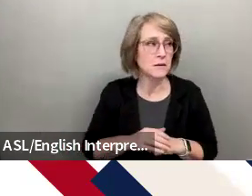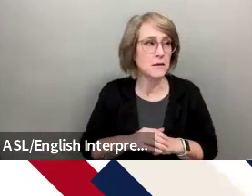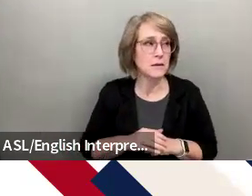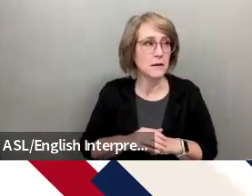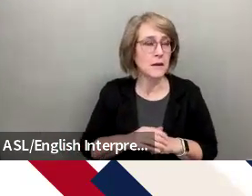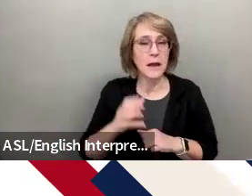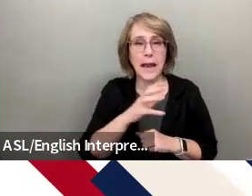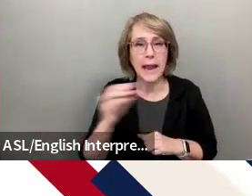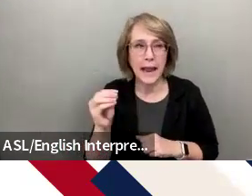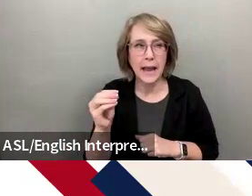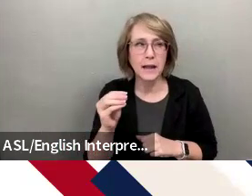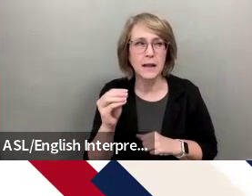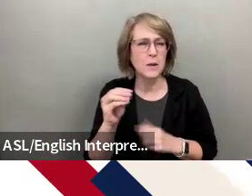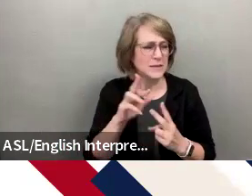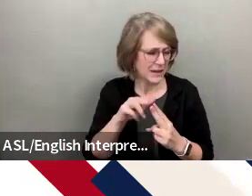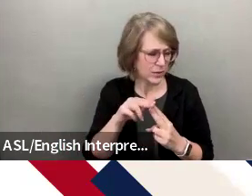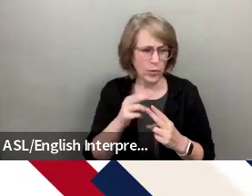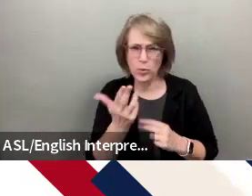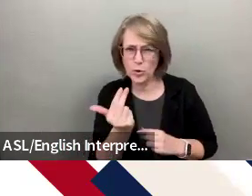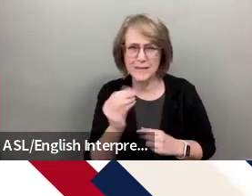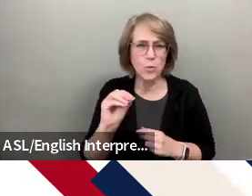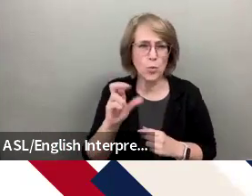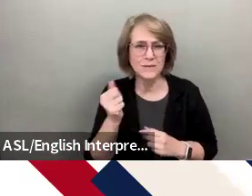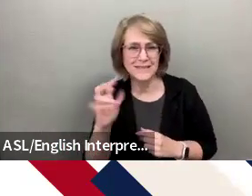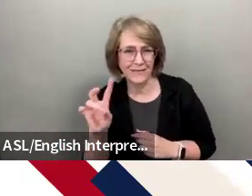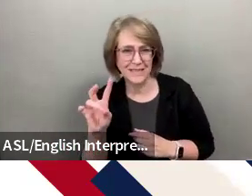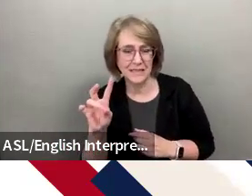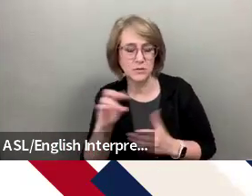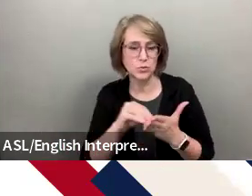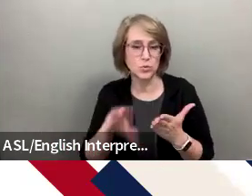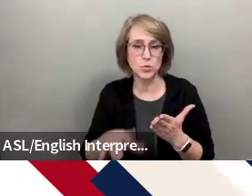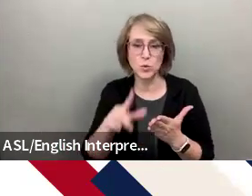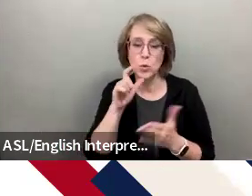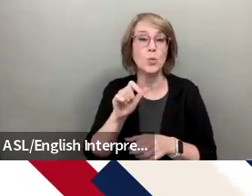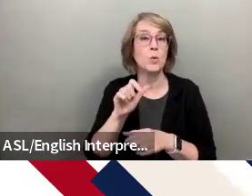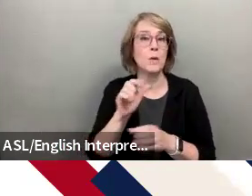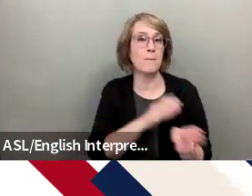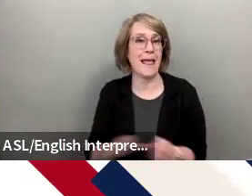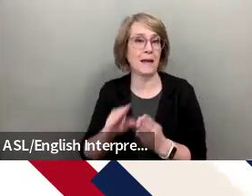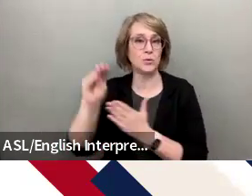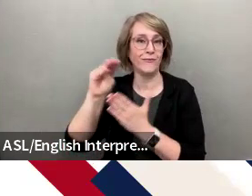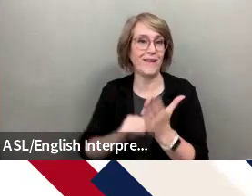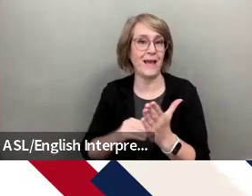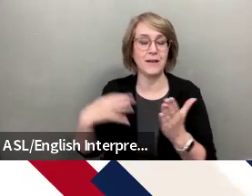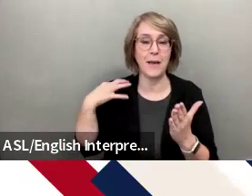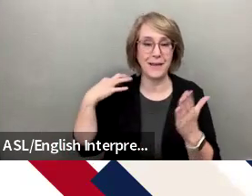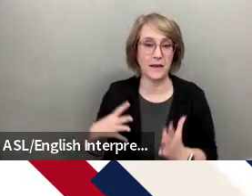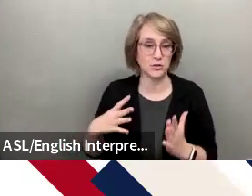NOTED THAT THEY WERE GOING TO OR WERE WORKING ON FILLING OUT APPLICATIONS BASED OFF OF THEIR